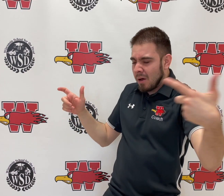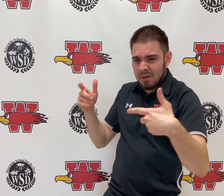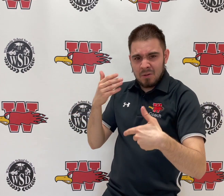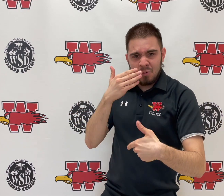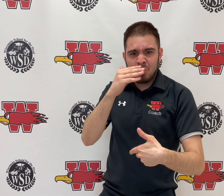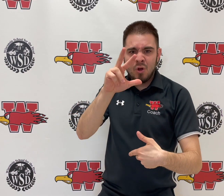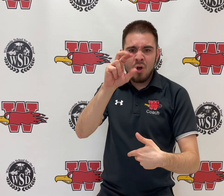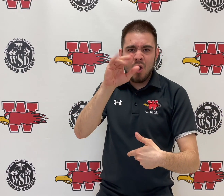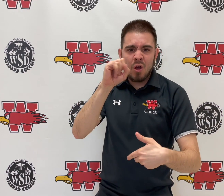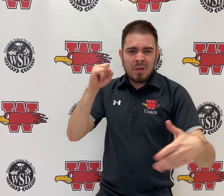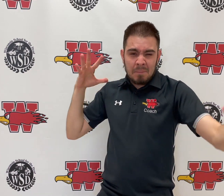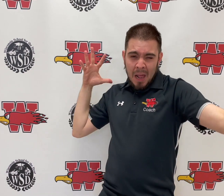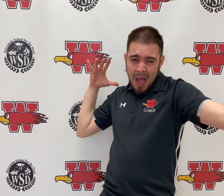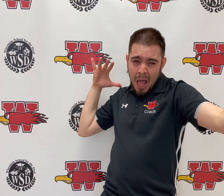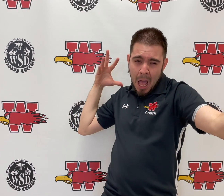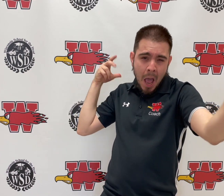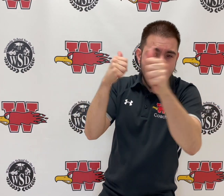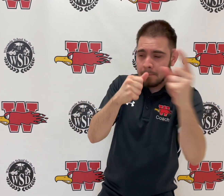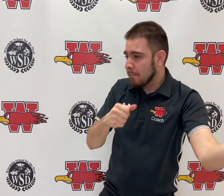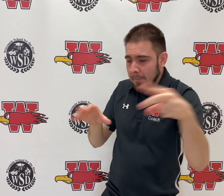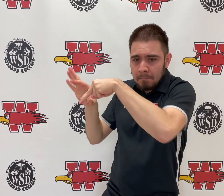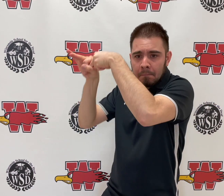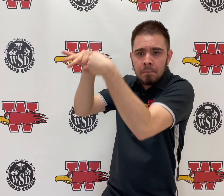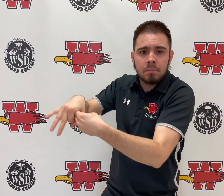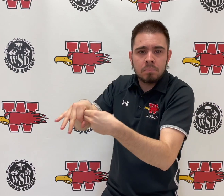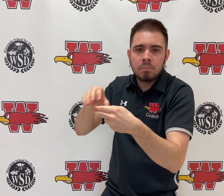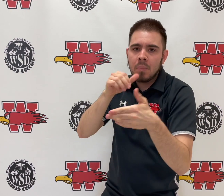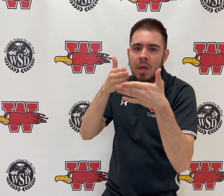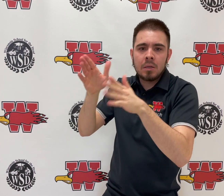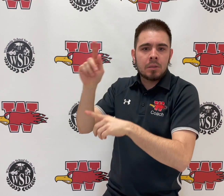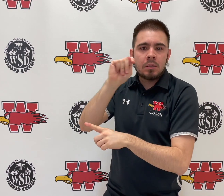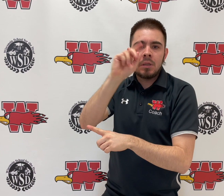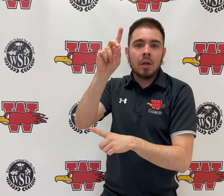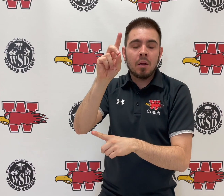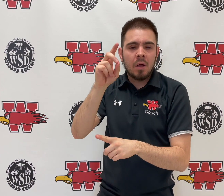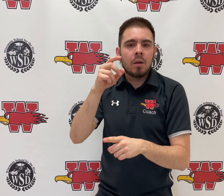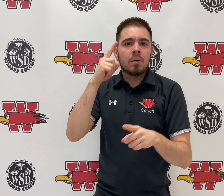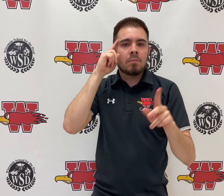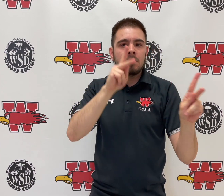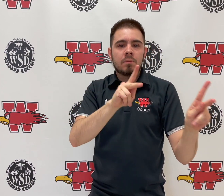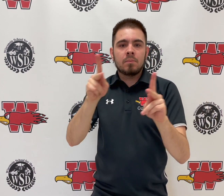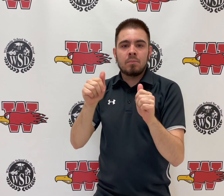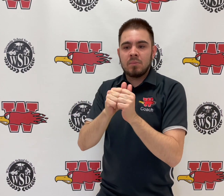So he ran a good 30 yards and caught up and made the tackle, not allowing the touchdown.